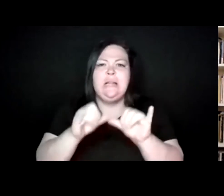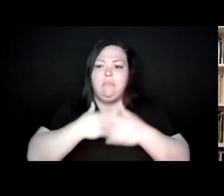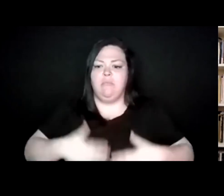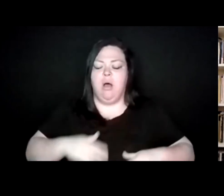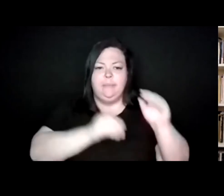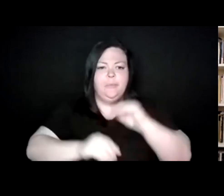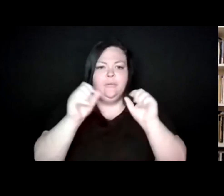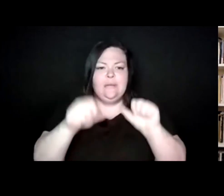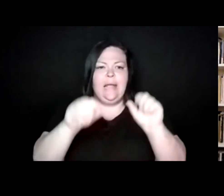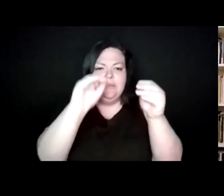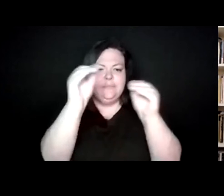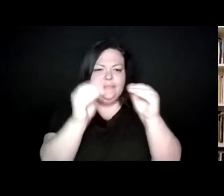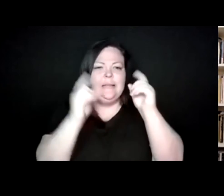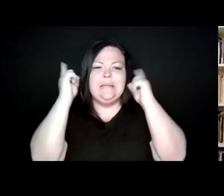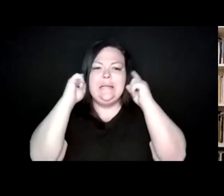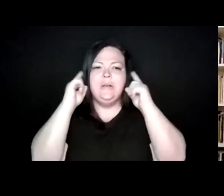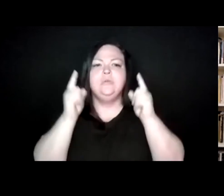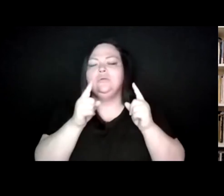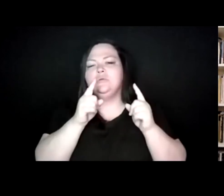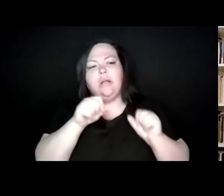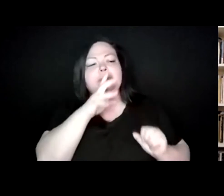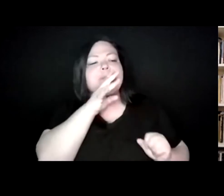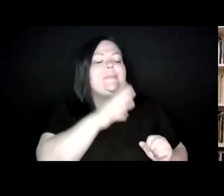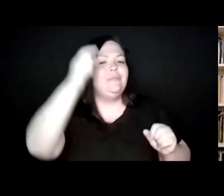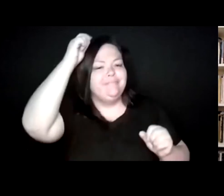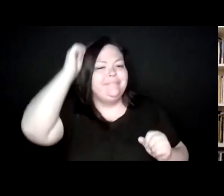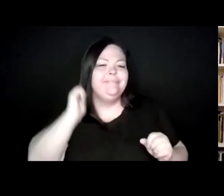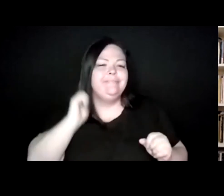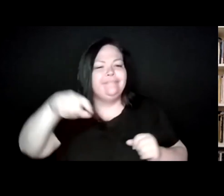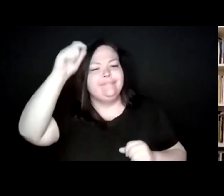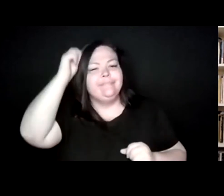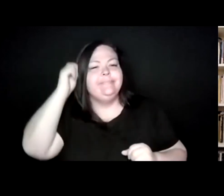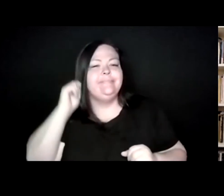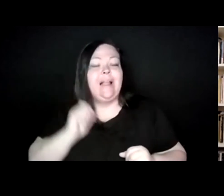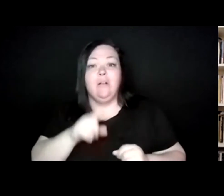hollow ears to speak to, comb / her hair, locks made out of the real thing.//